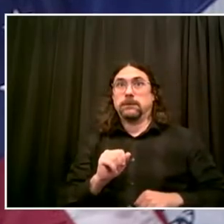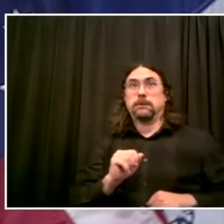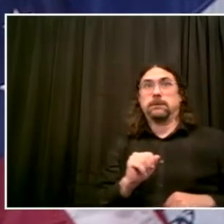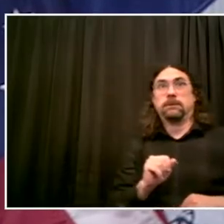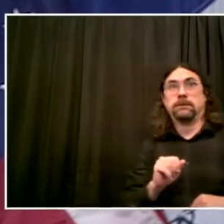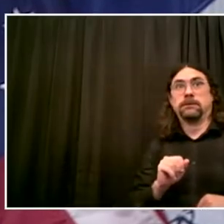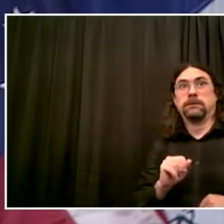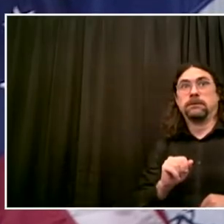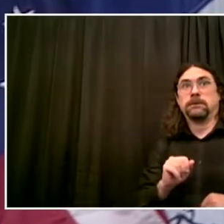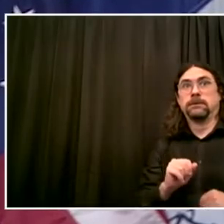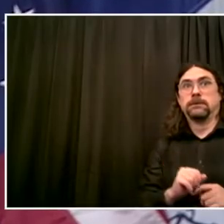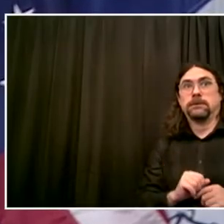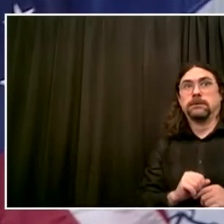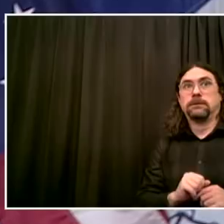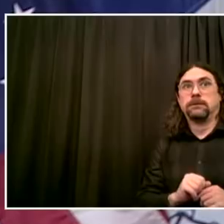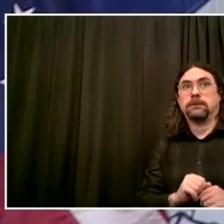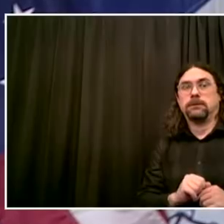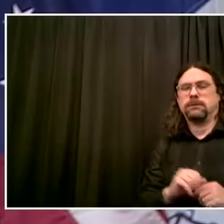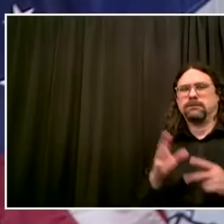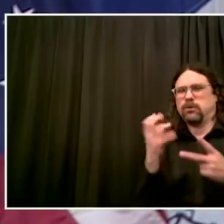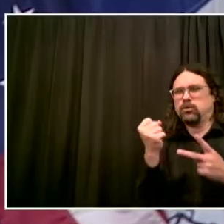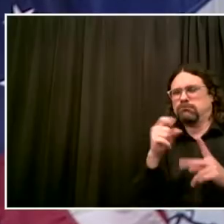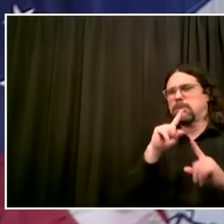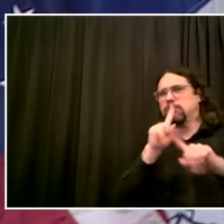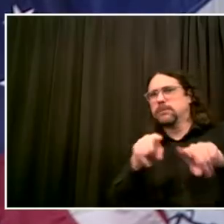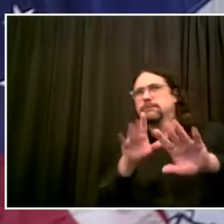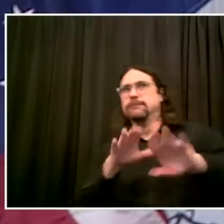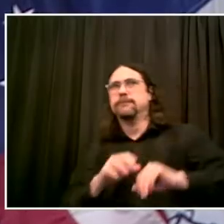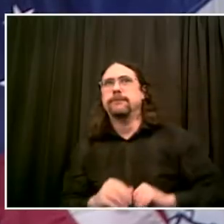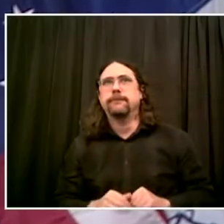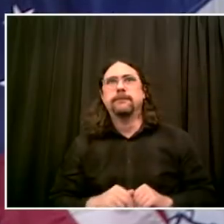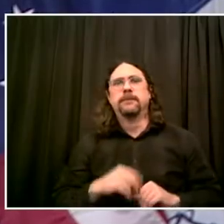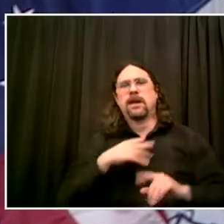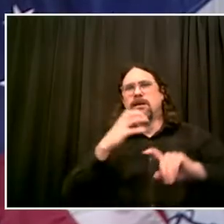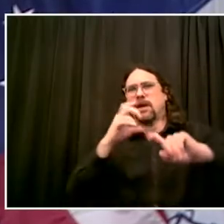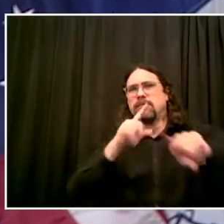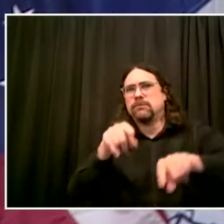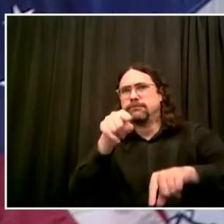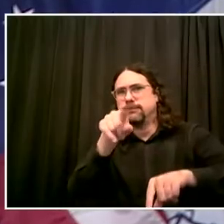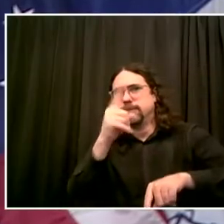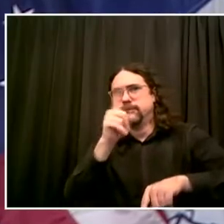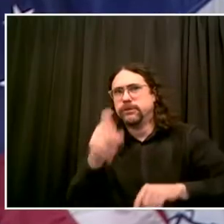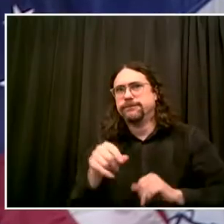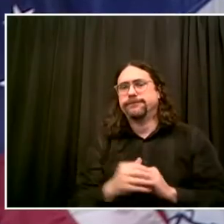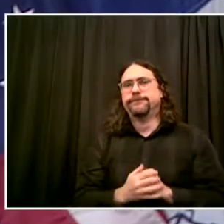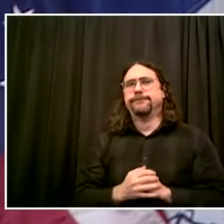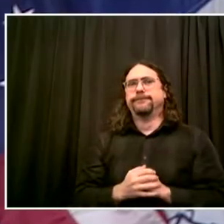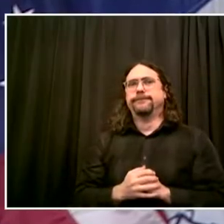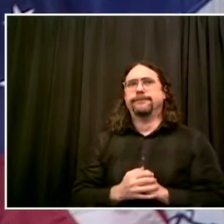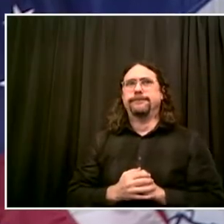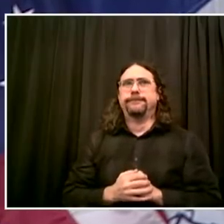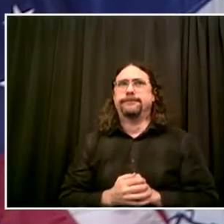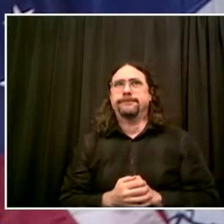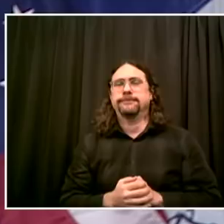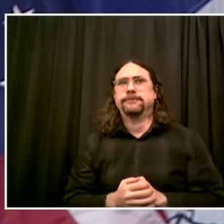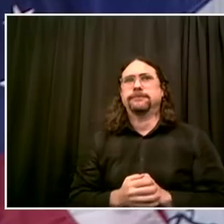BACK TO WORK. I DON'T AREGE ITWHTH A. T I DTOES NOT GIVE THAT IMPRESSION IN THE LEAST. I AM TALKIGN